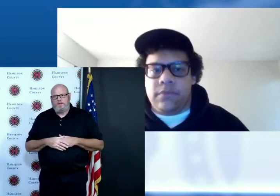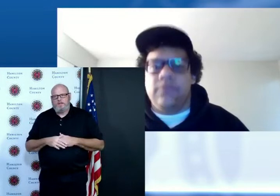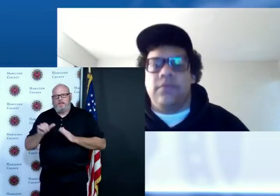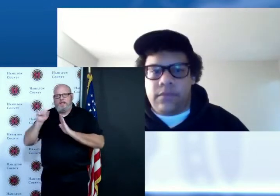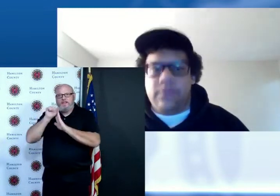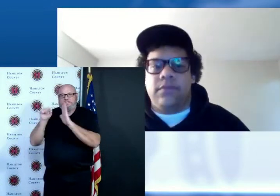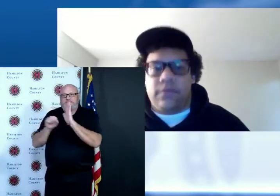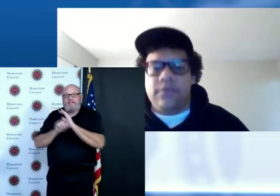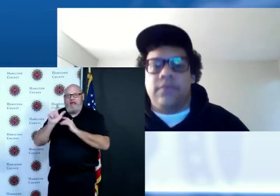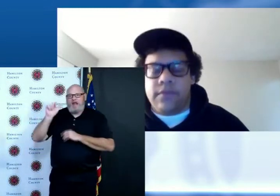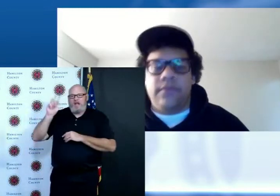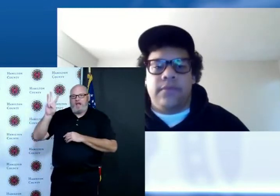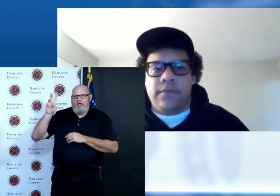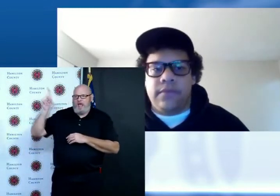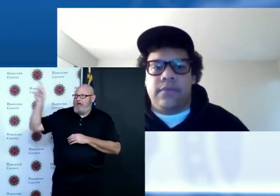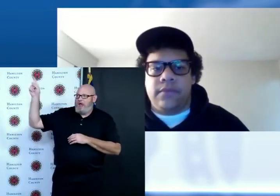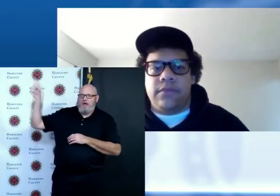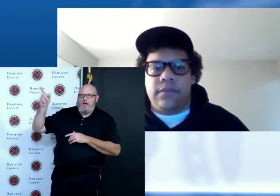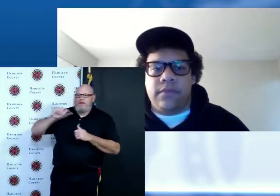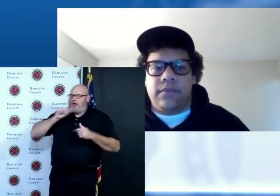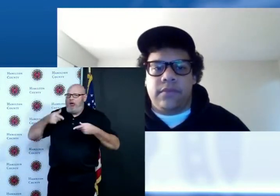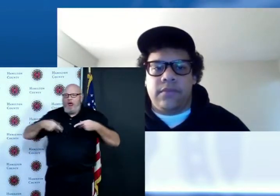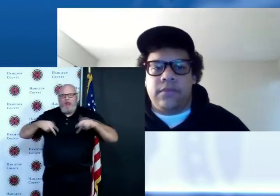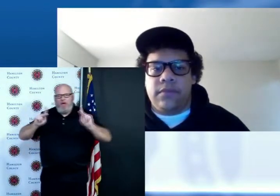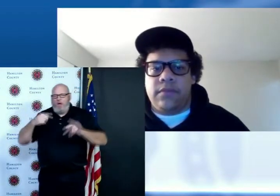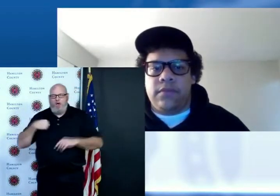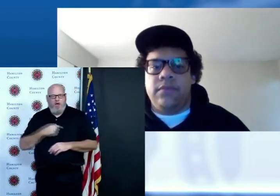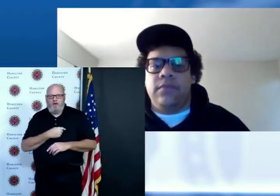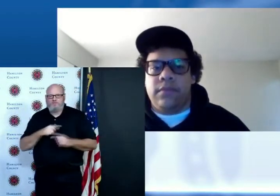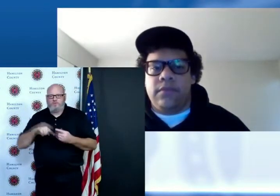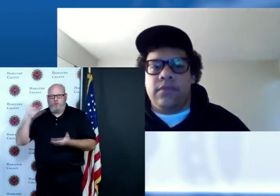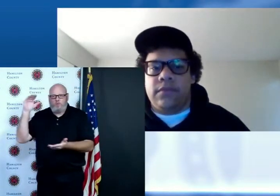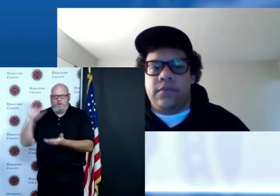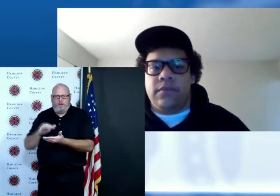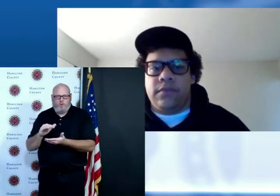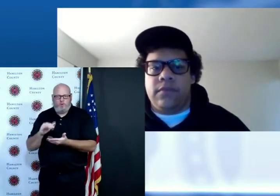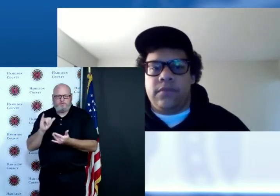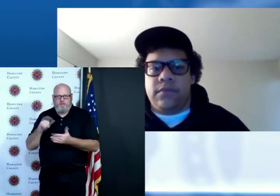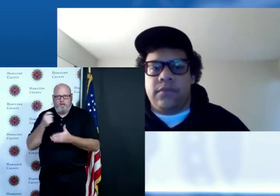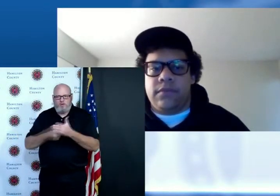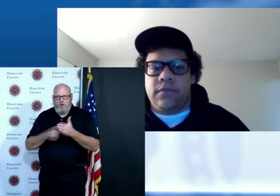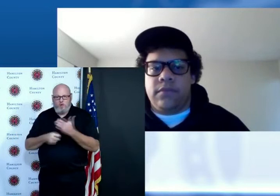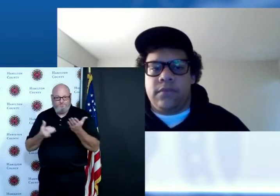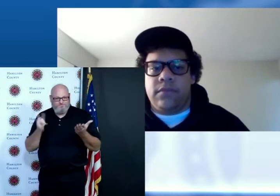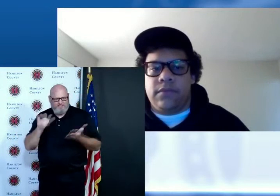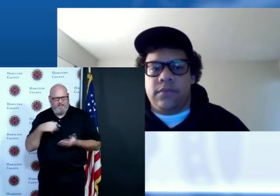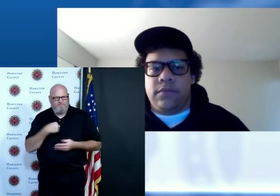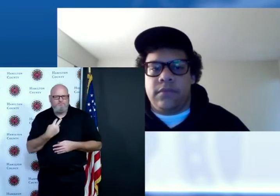to do that so we need a state law change so the one of the things that we will be working on